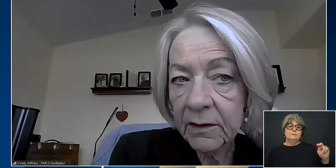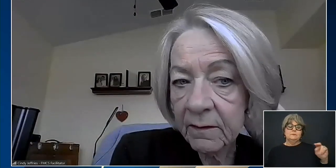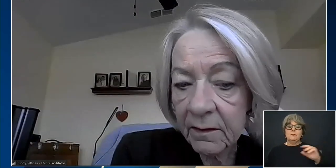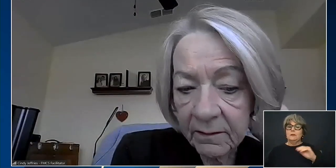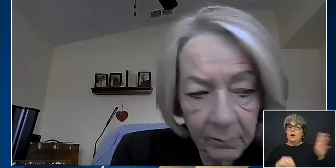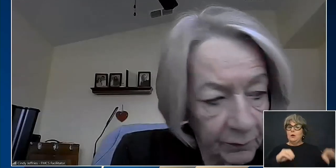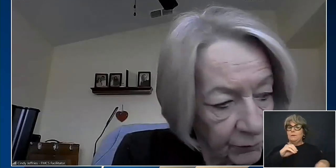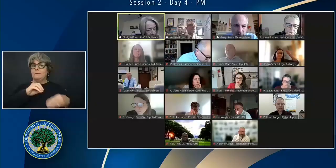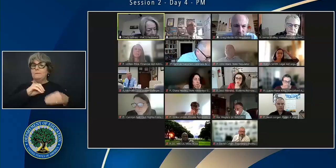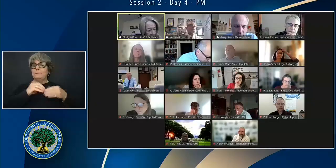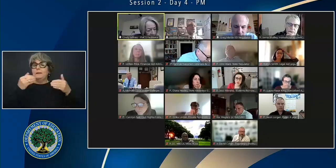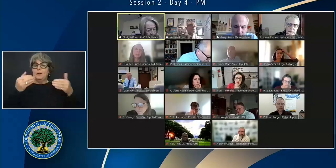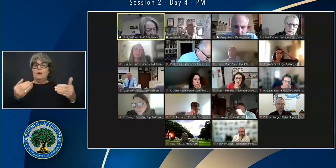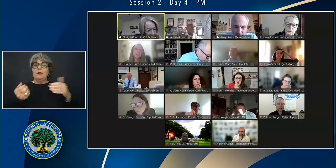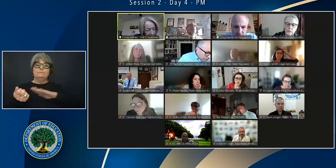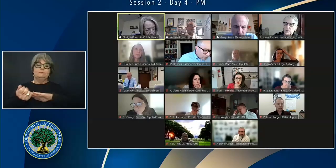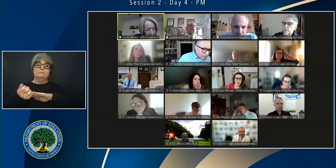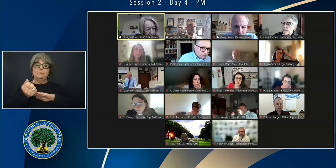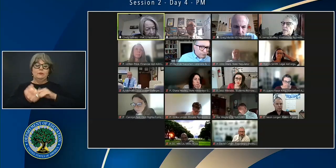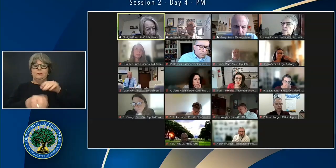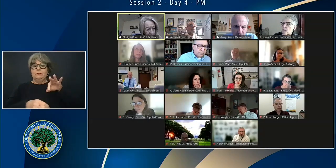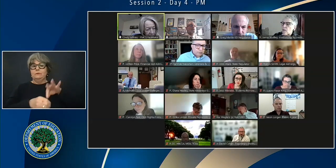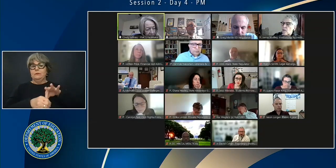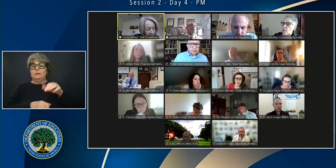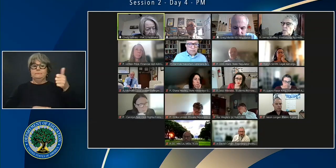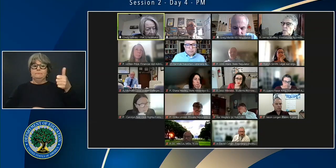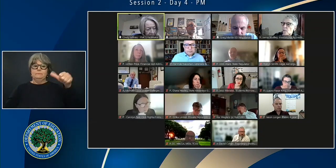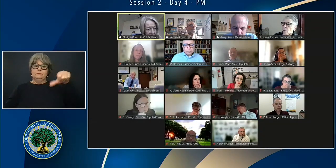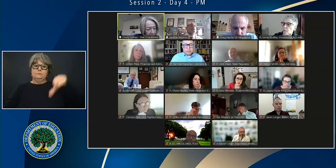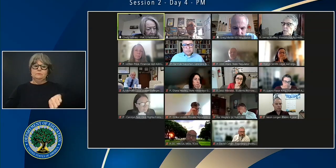and take a temperature check on 602.36.